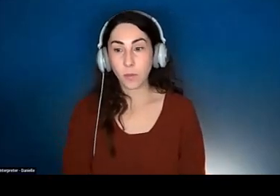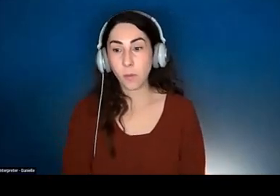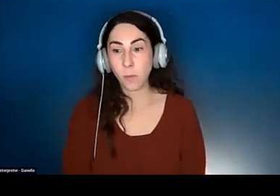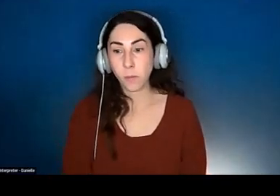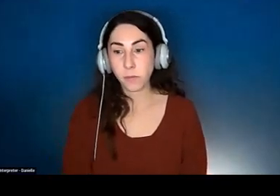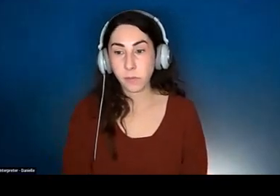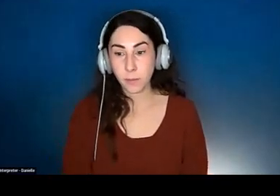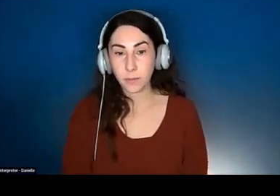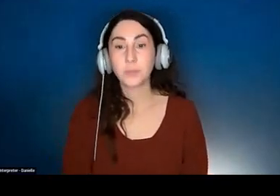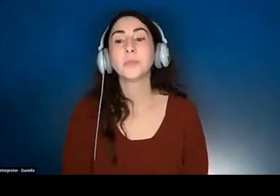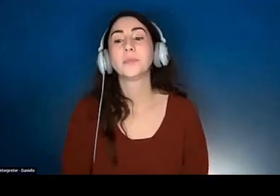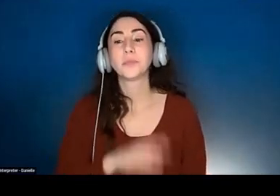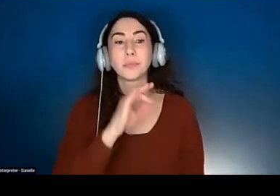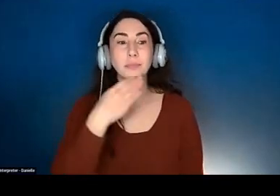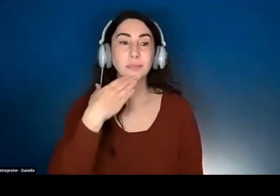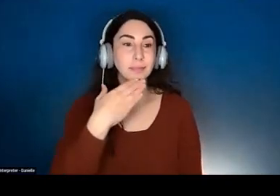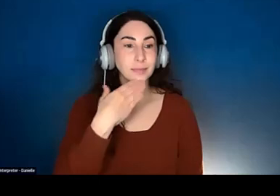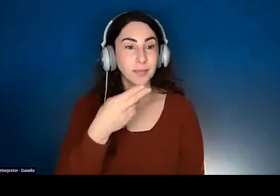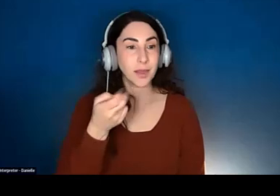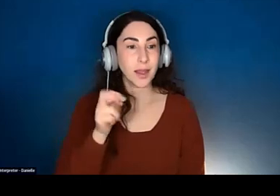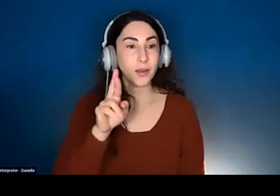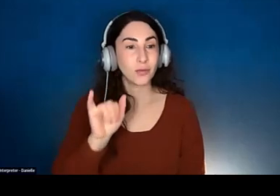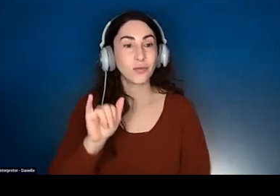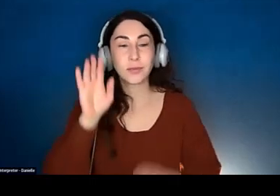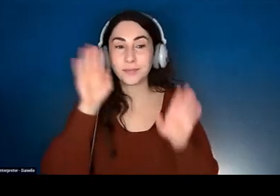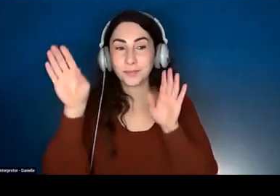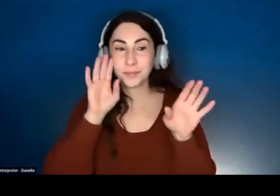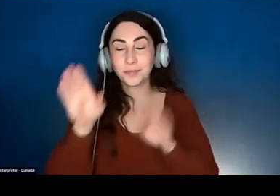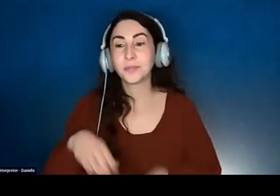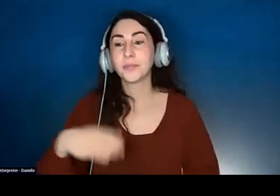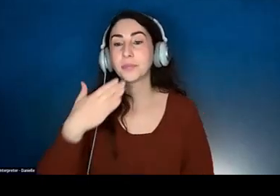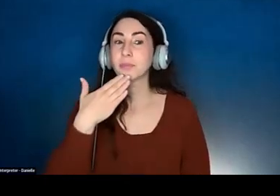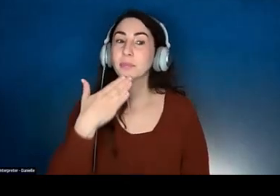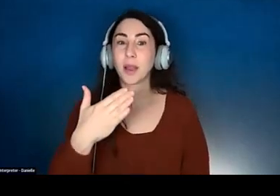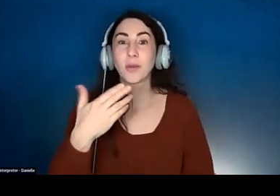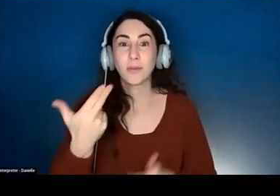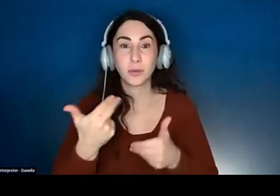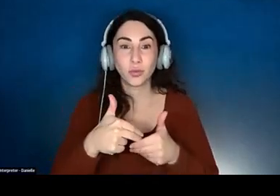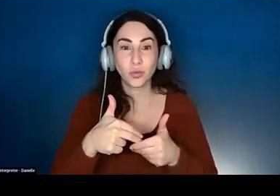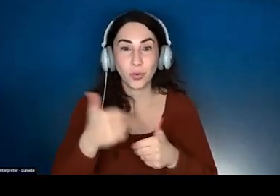Thanks, Henry. And hello, everyone. Thank you for joining us today.